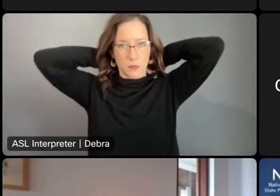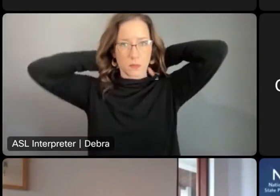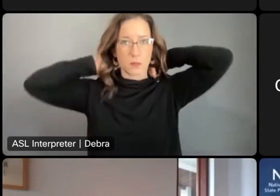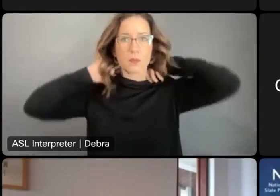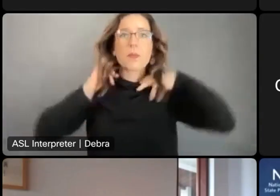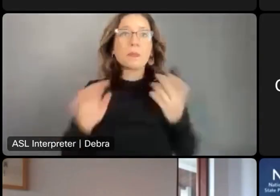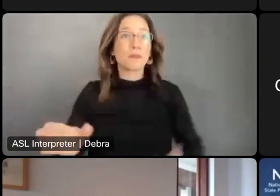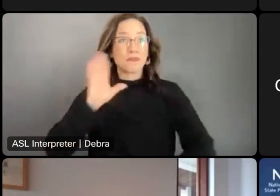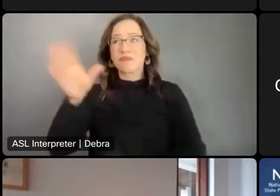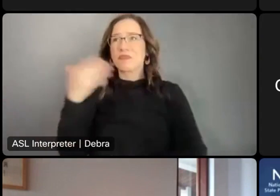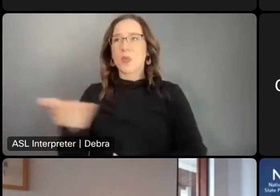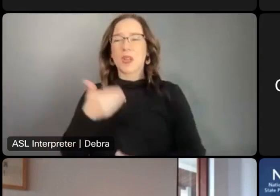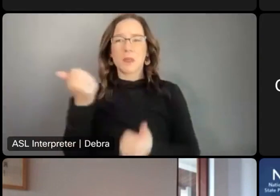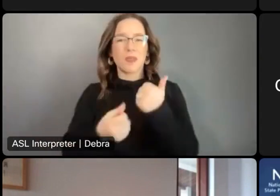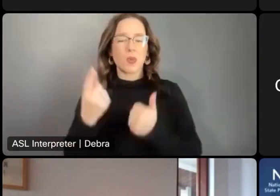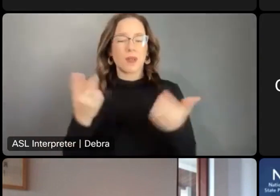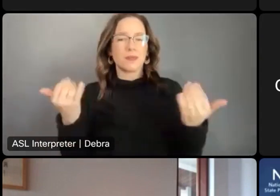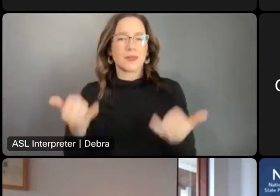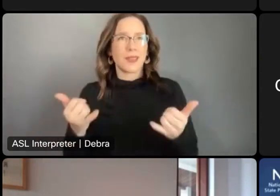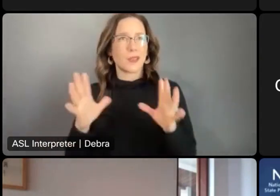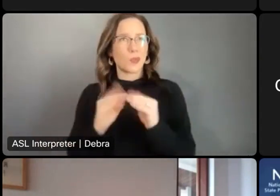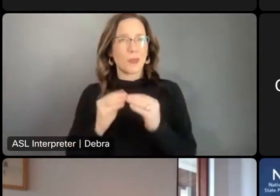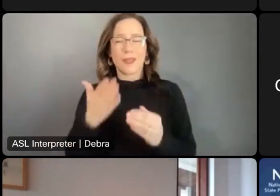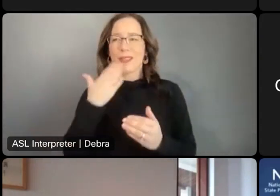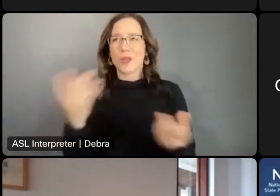Welcome, everyone to today's webinar and thank you for attending.